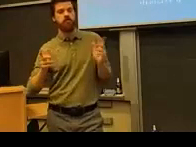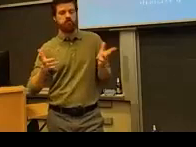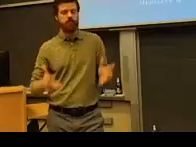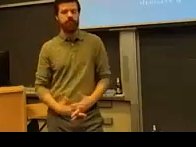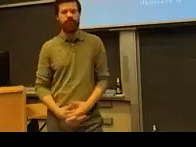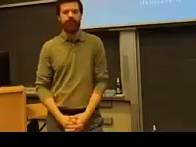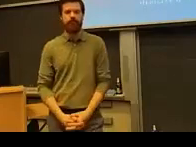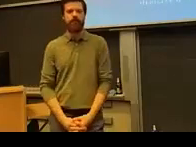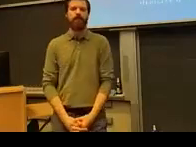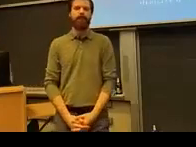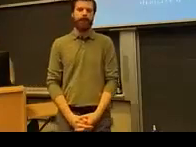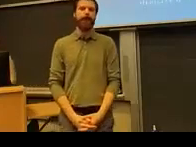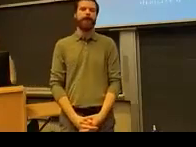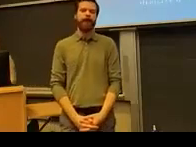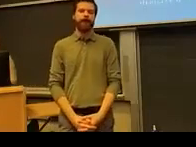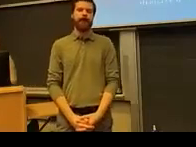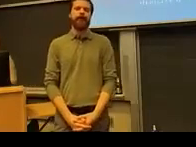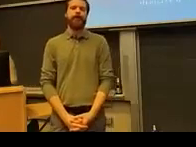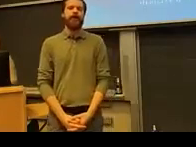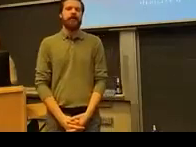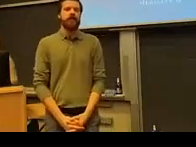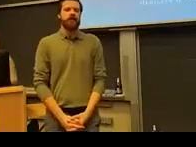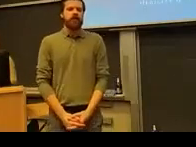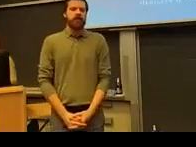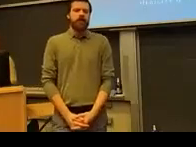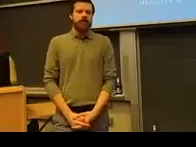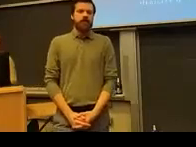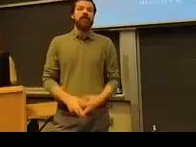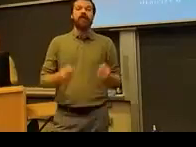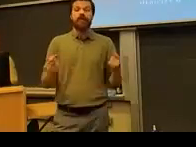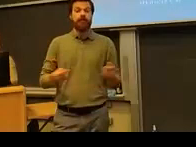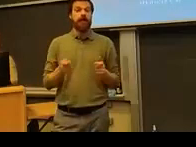um pain management I think was another aspect of nursing care and education that um like Dr